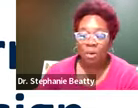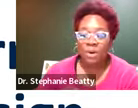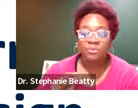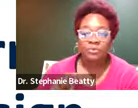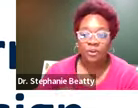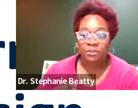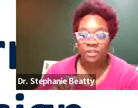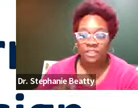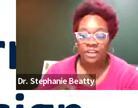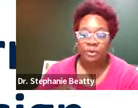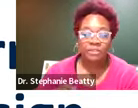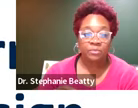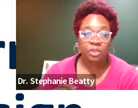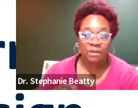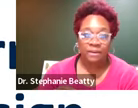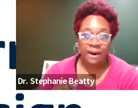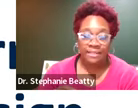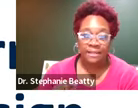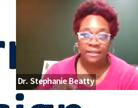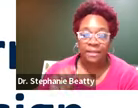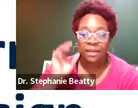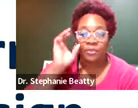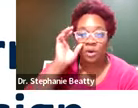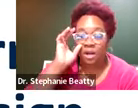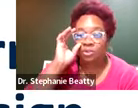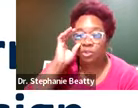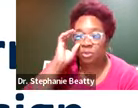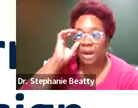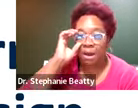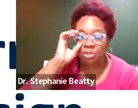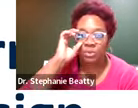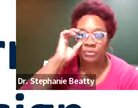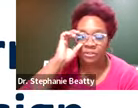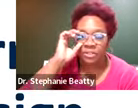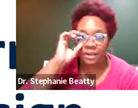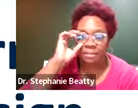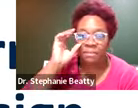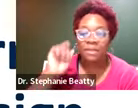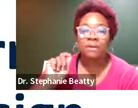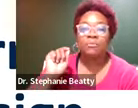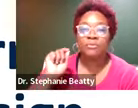Always refer to the Deaf person regarding their identity. If you're unsure how to refer to them,